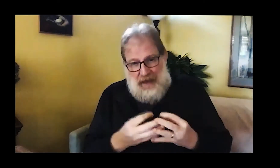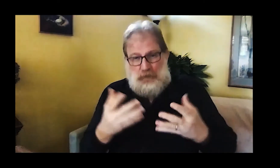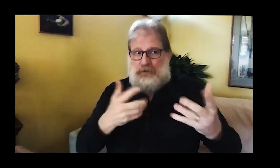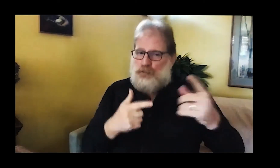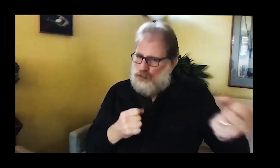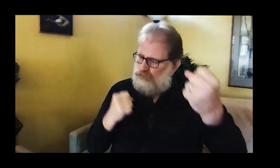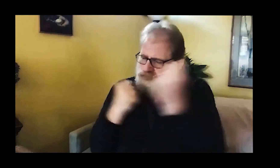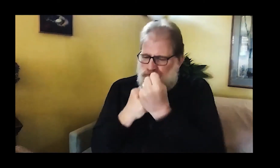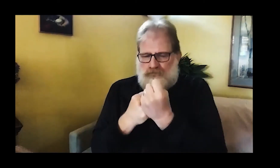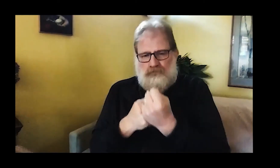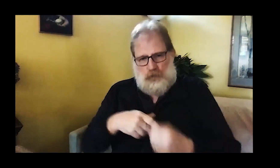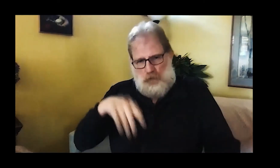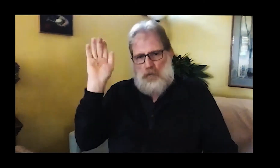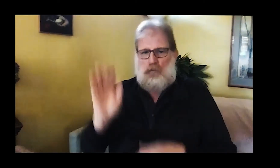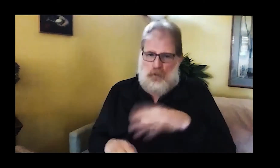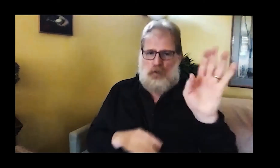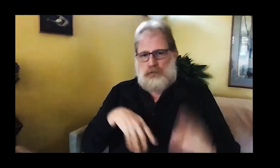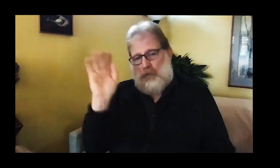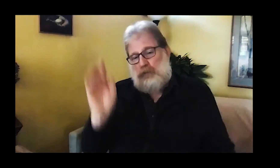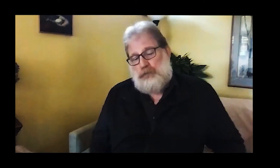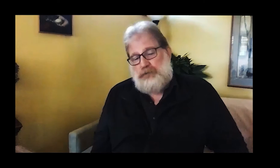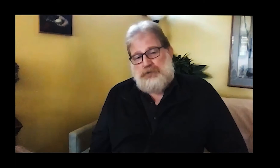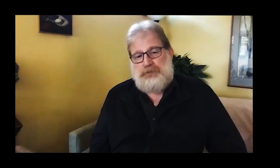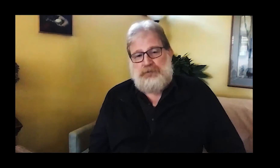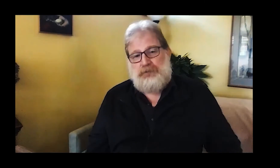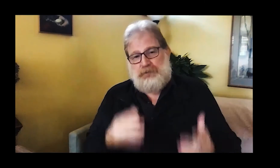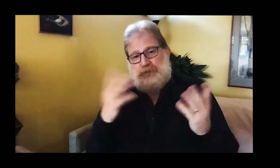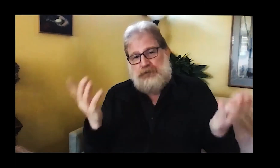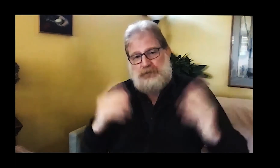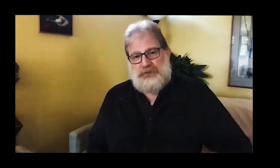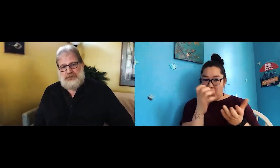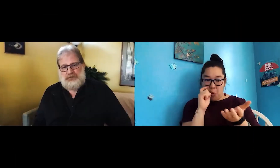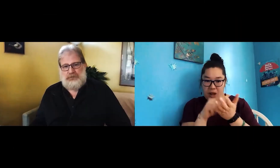behind me a hundred percent. Even though I have to sacrifice time with my family, she's all for it.